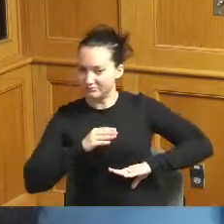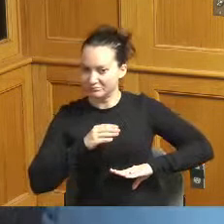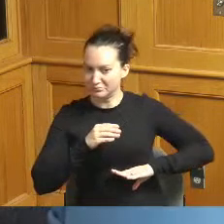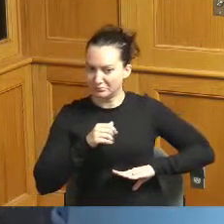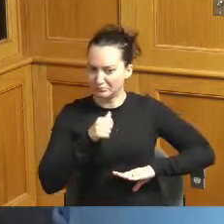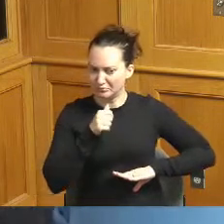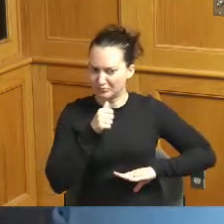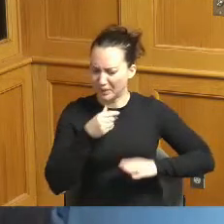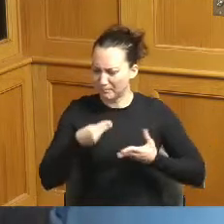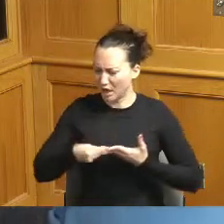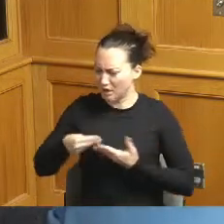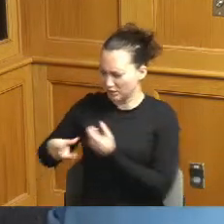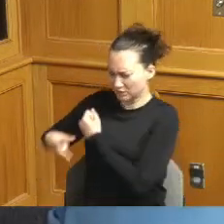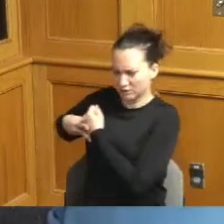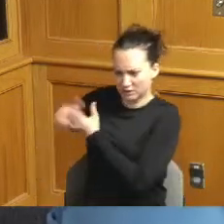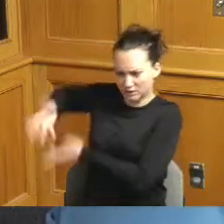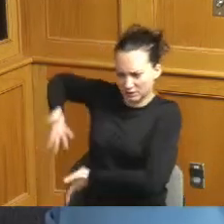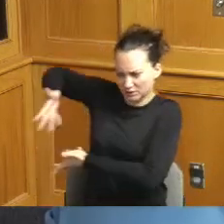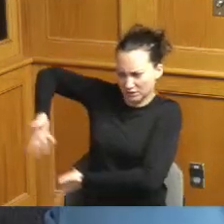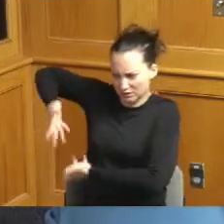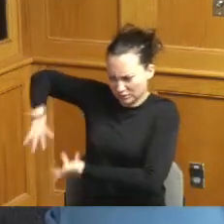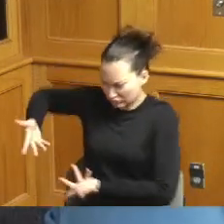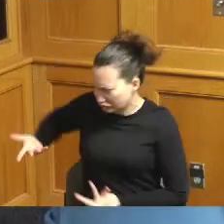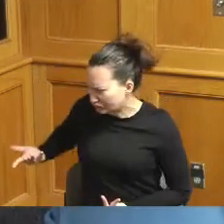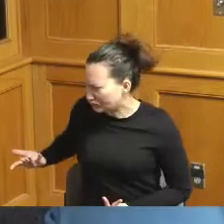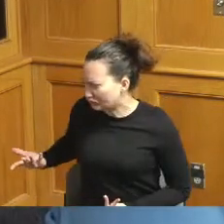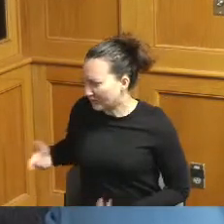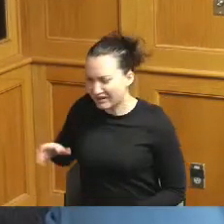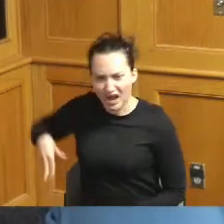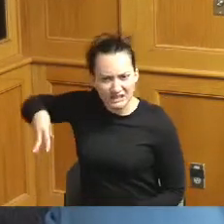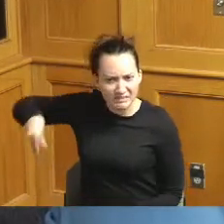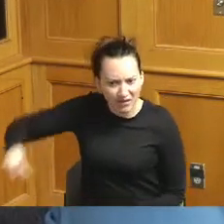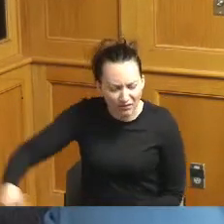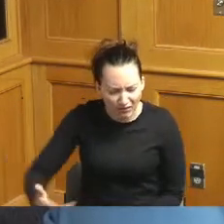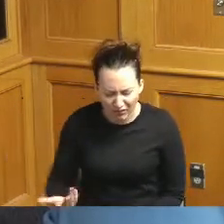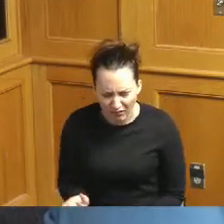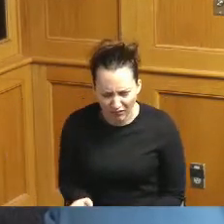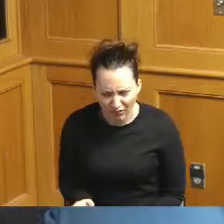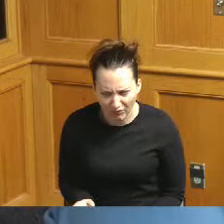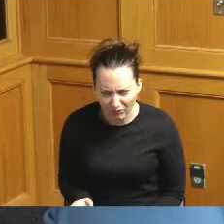surface of the amount of money that's sitting over there that we haven't been able to utilize